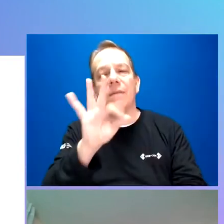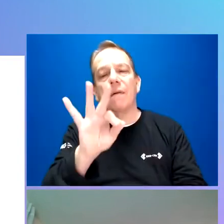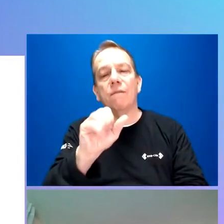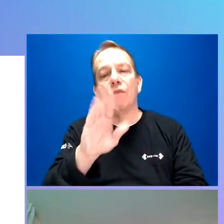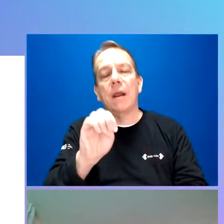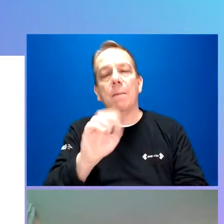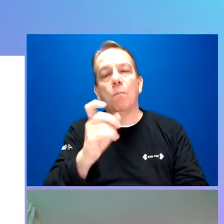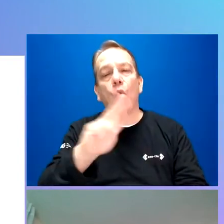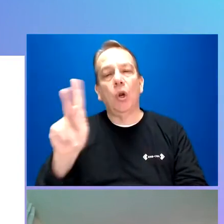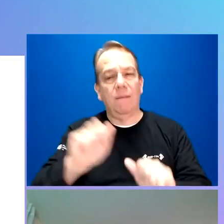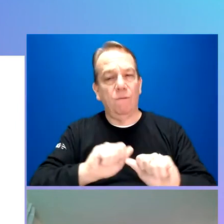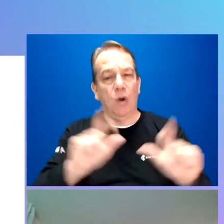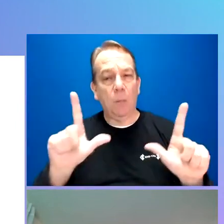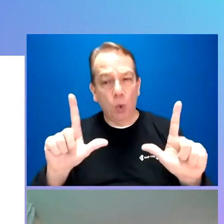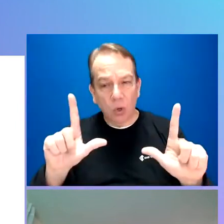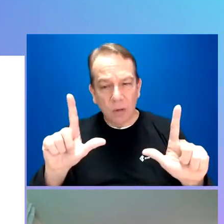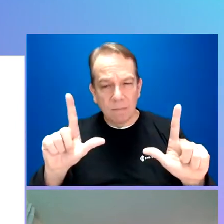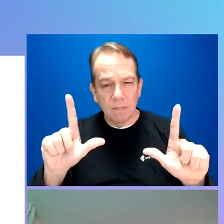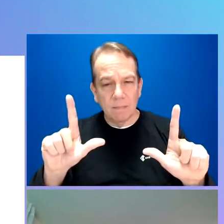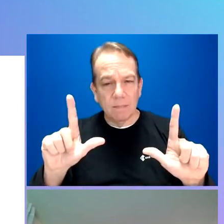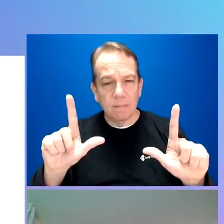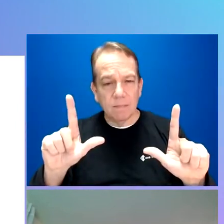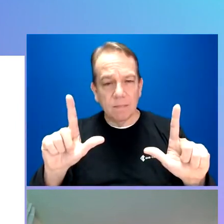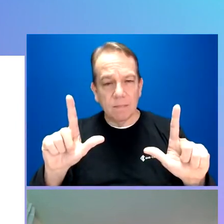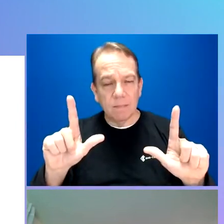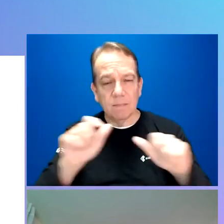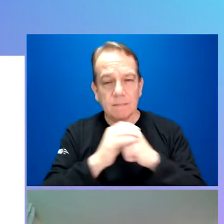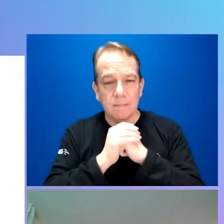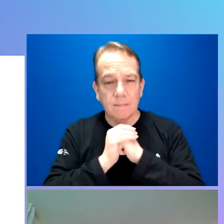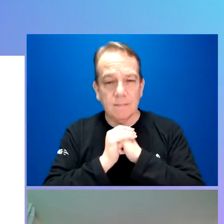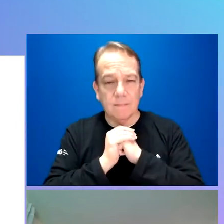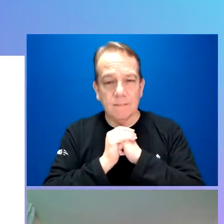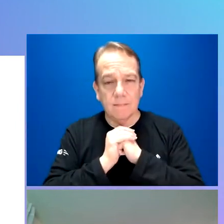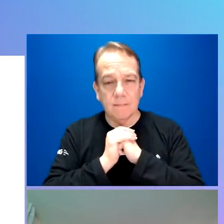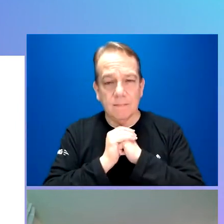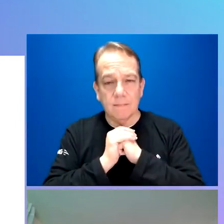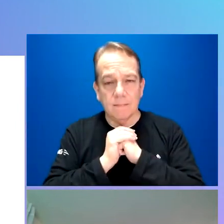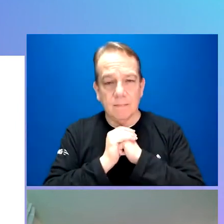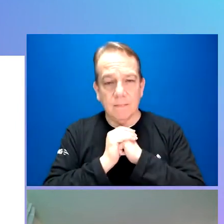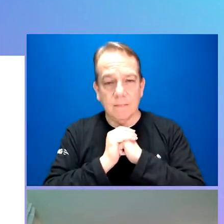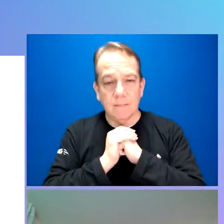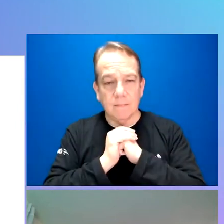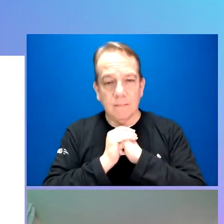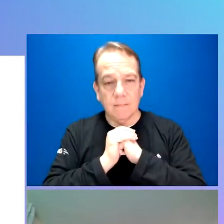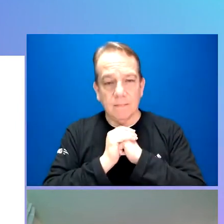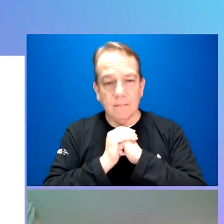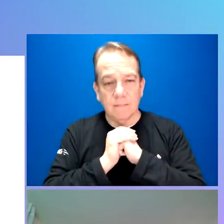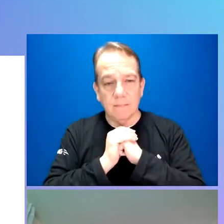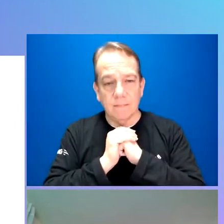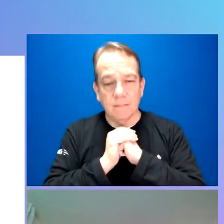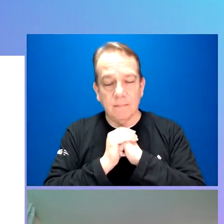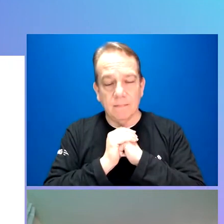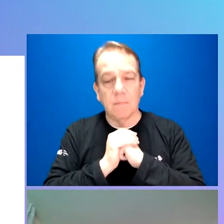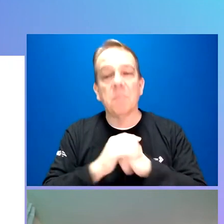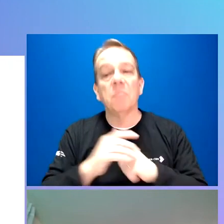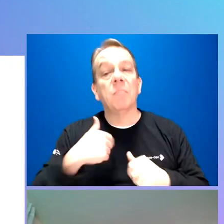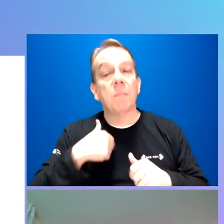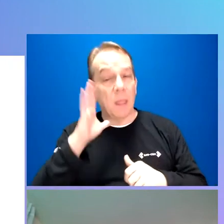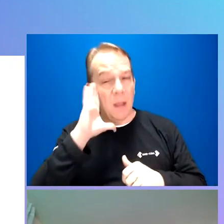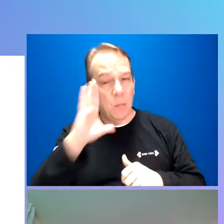framework. Uh, then I'm going to share our, uh, some of our, uh,